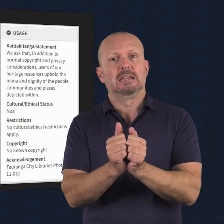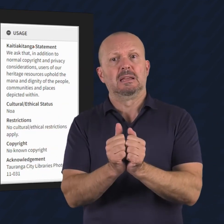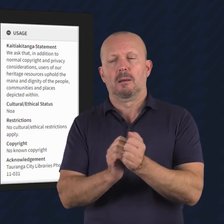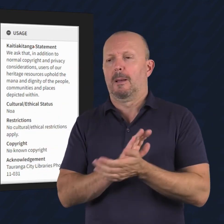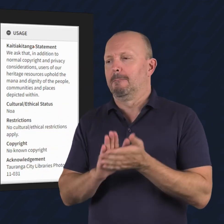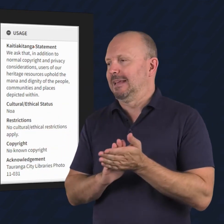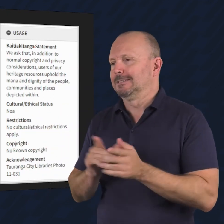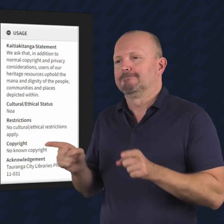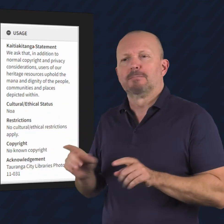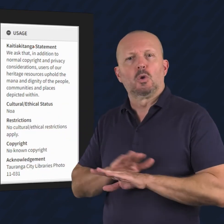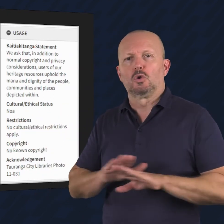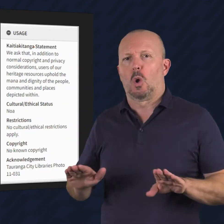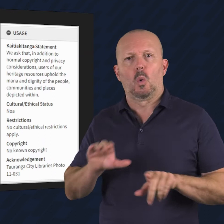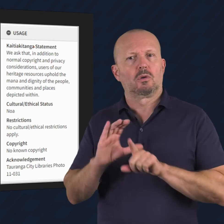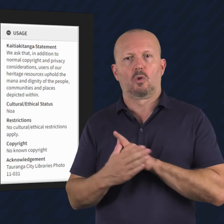"no cultural ethical restrictions apply."